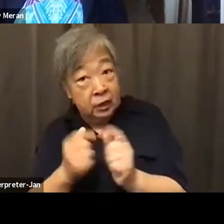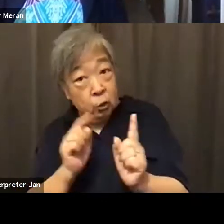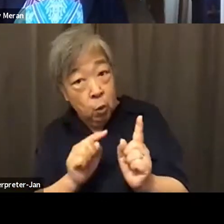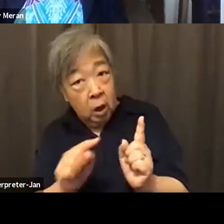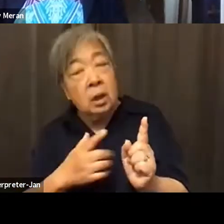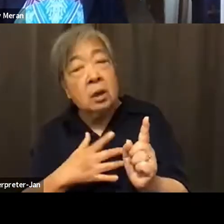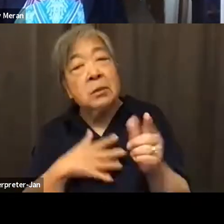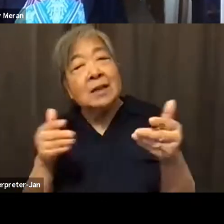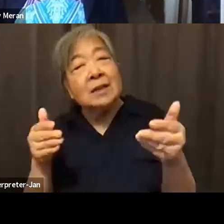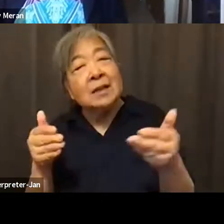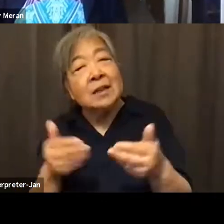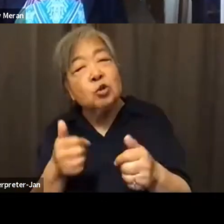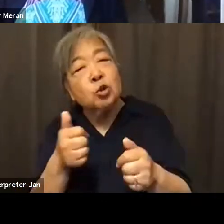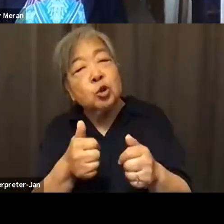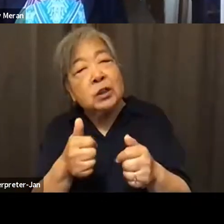briefly.